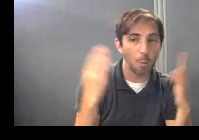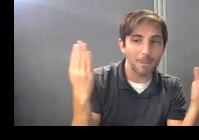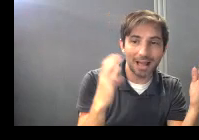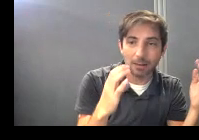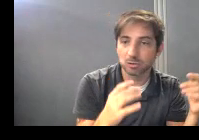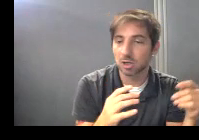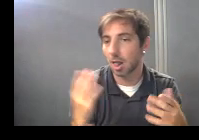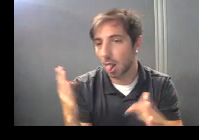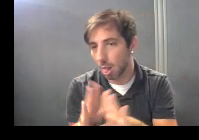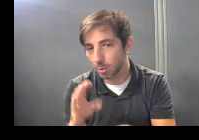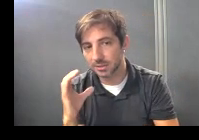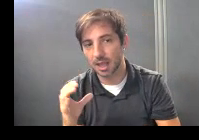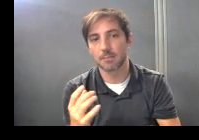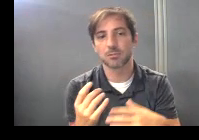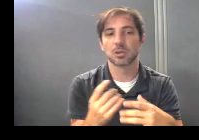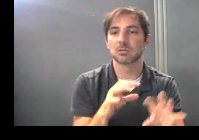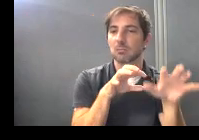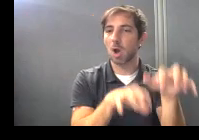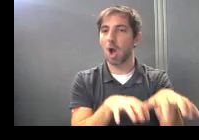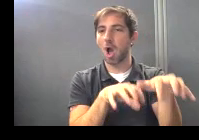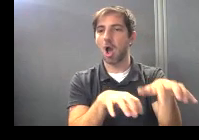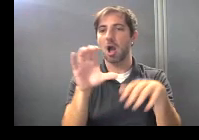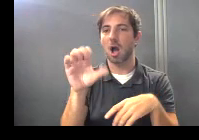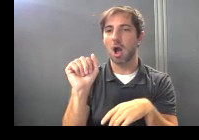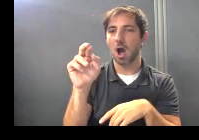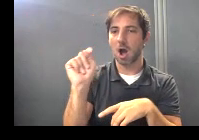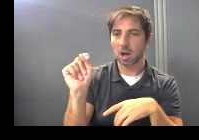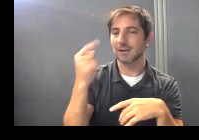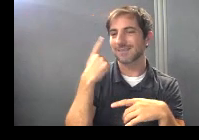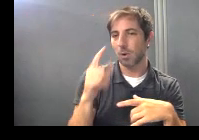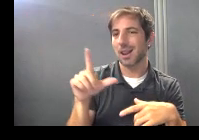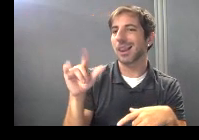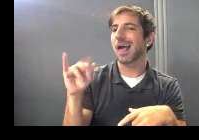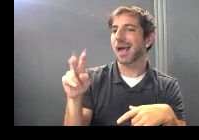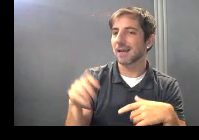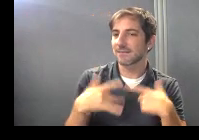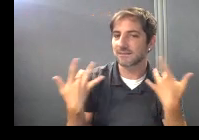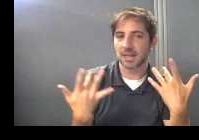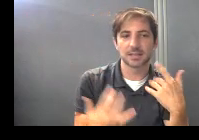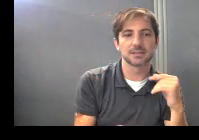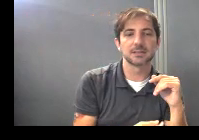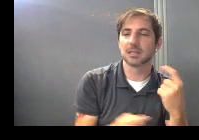REALTIME CAPTIONING OR CART YOU WOULD HAVE AT A LIVE EVENT AND TRANSCRIPTION WHICH IS